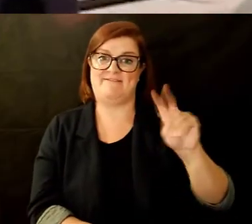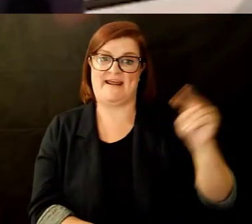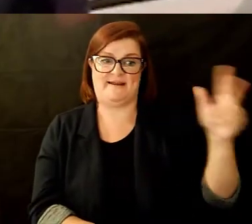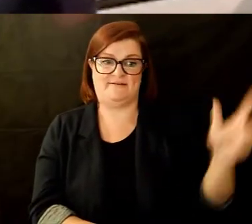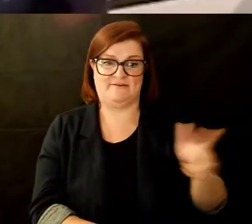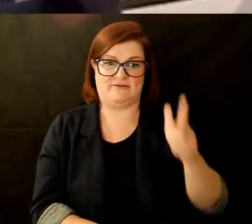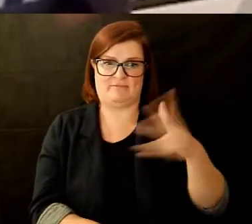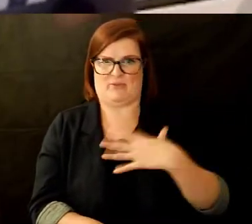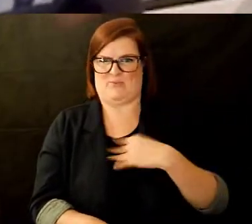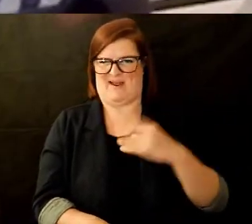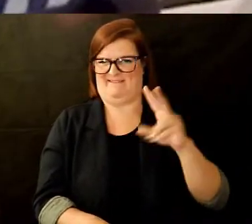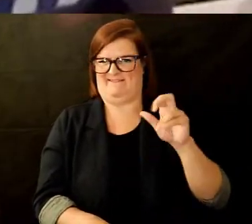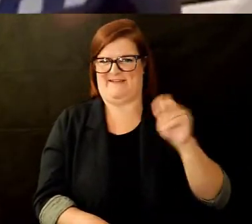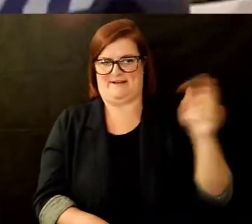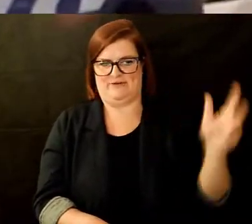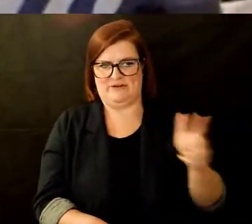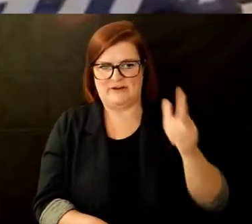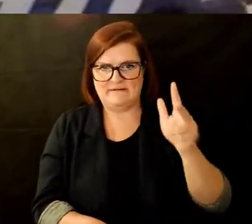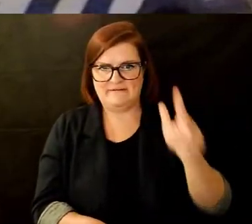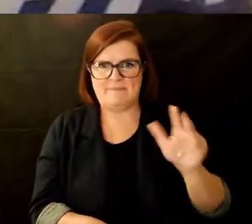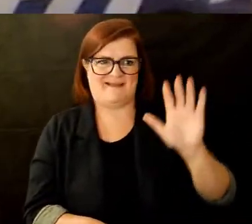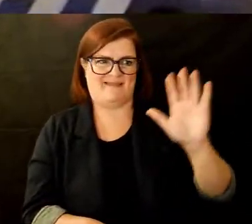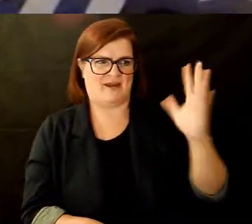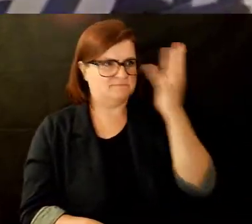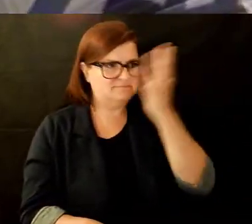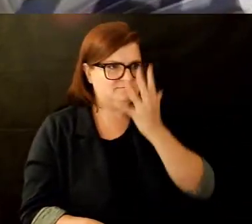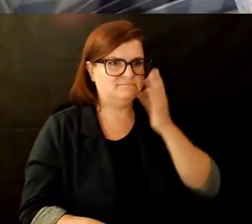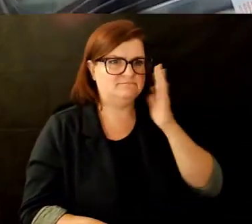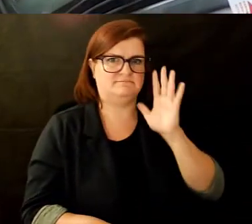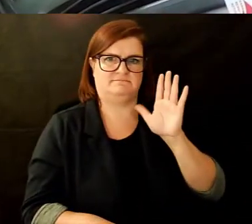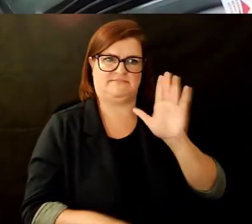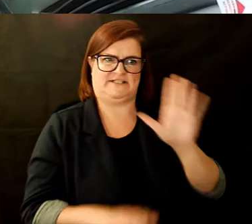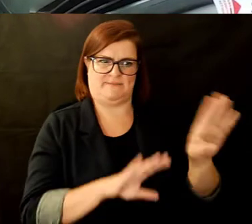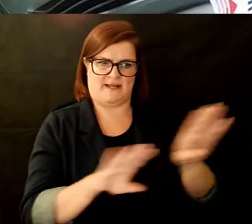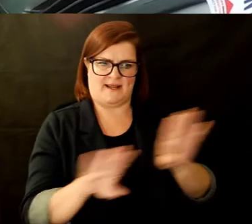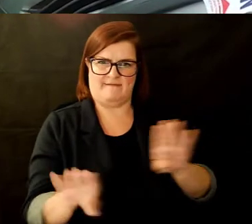The white van, their persona, their mannerism bespoke